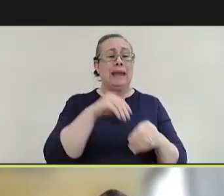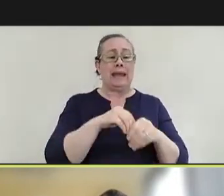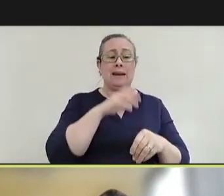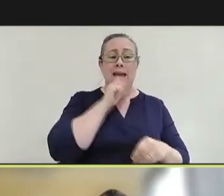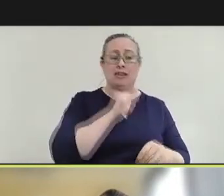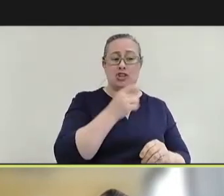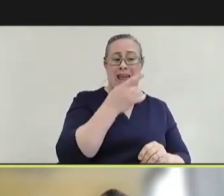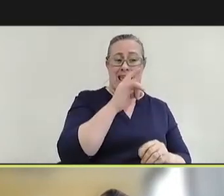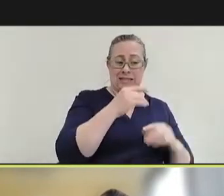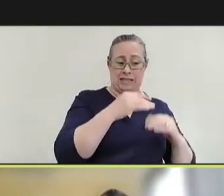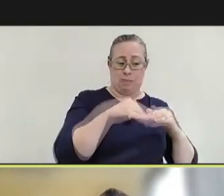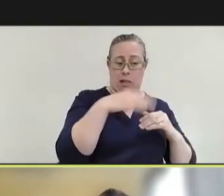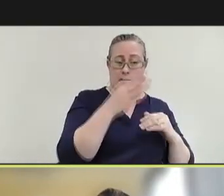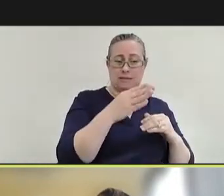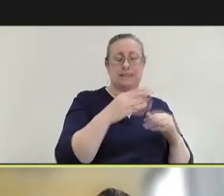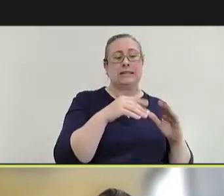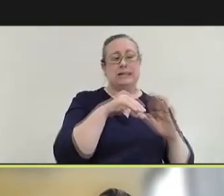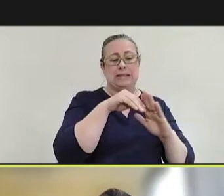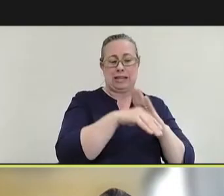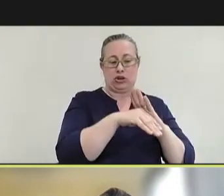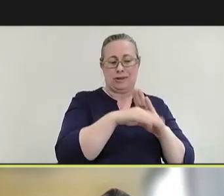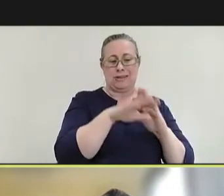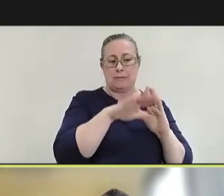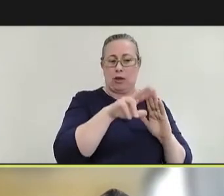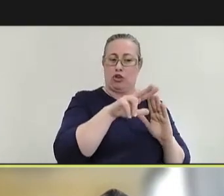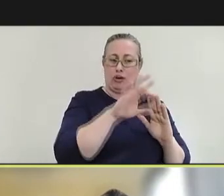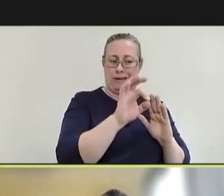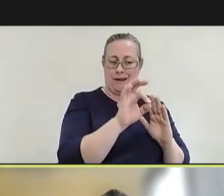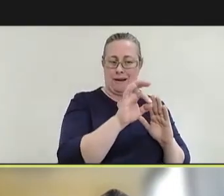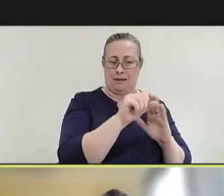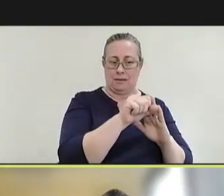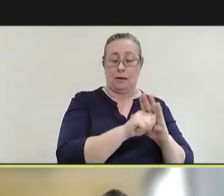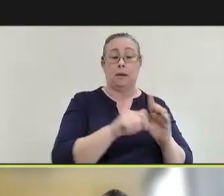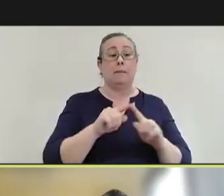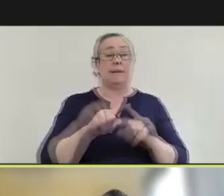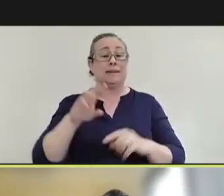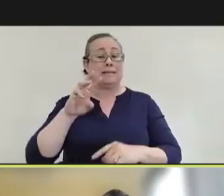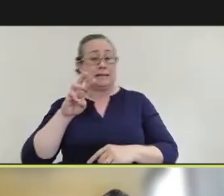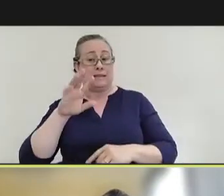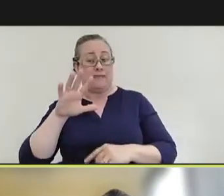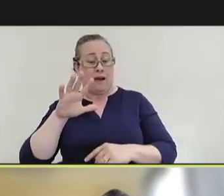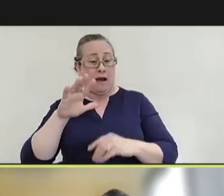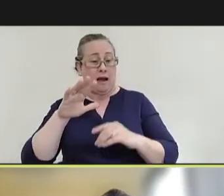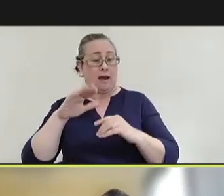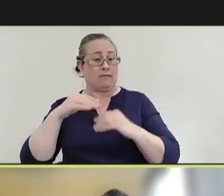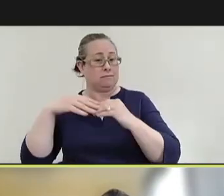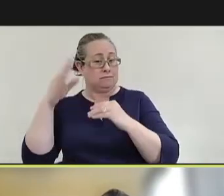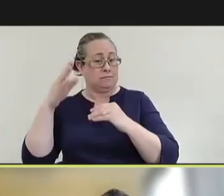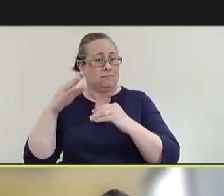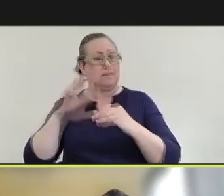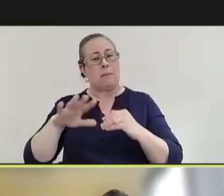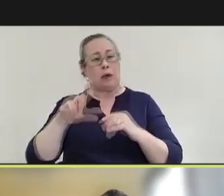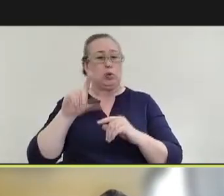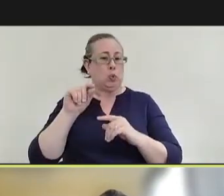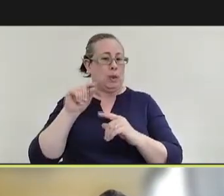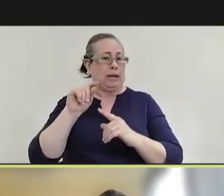there were decreases in about 39 states. versus in the 65-plus age group, about 20 states versus